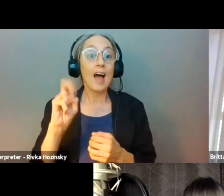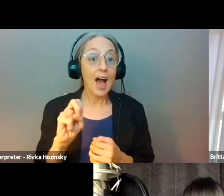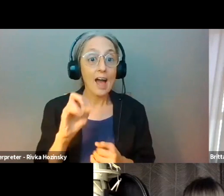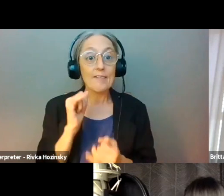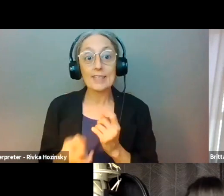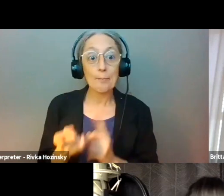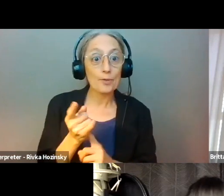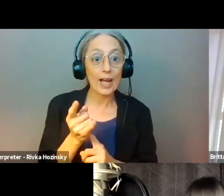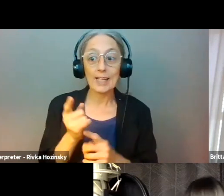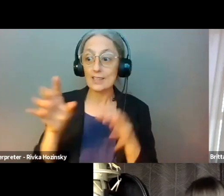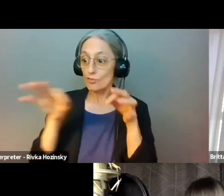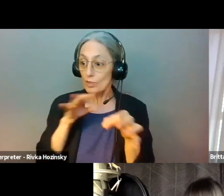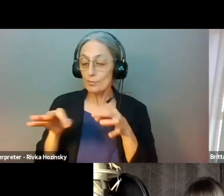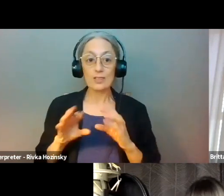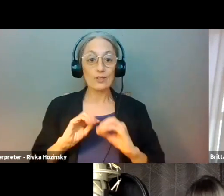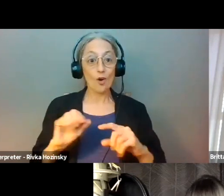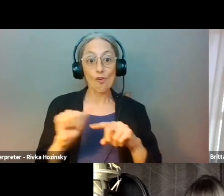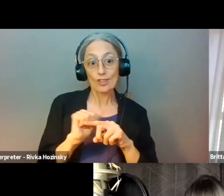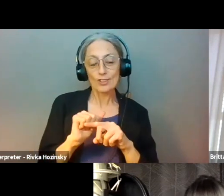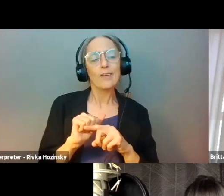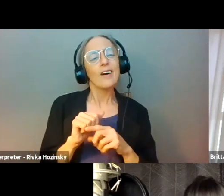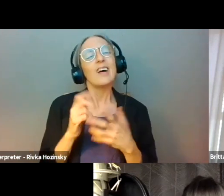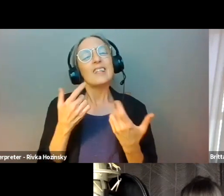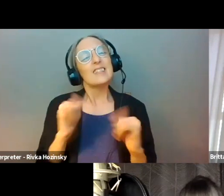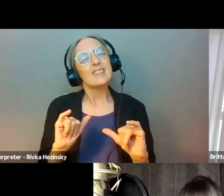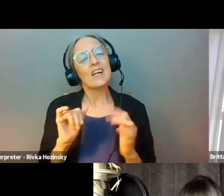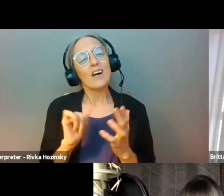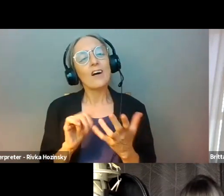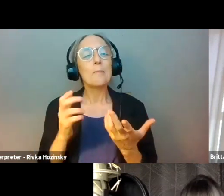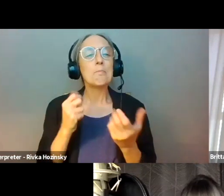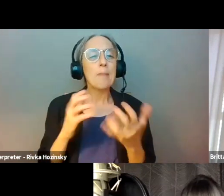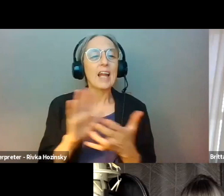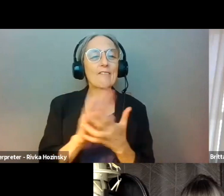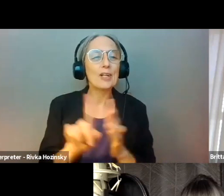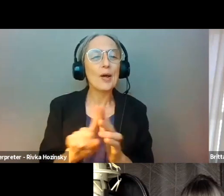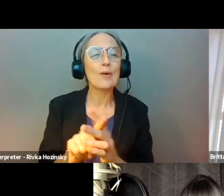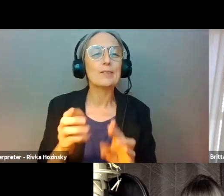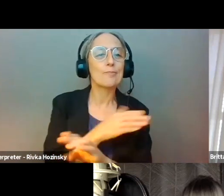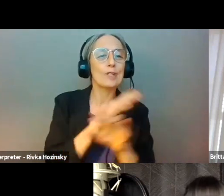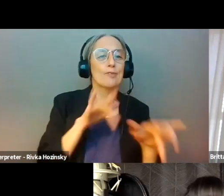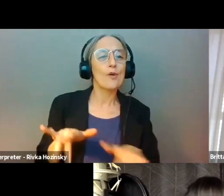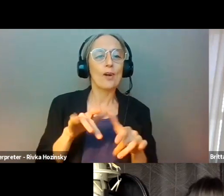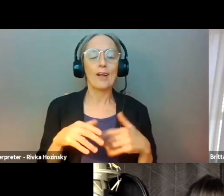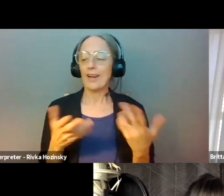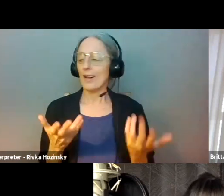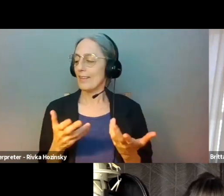so much of it is probably still prerecorded, like the the Democratic National Convention.